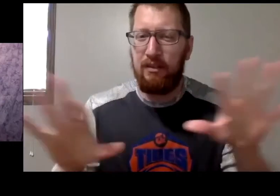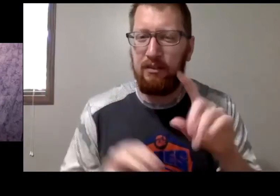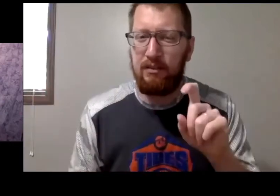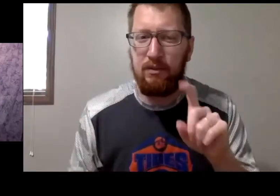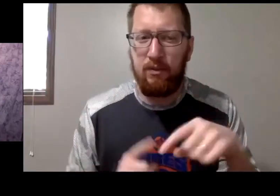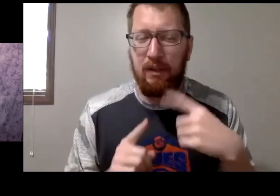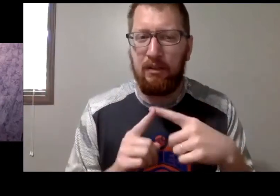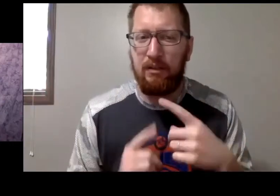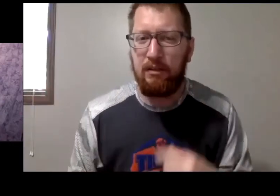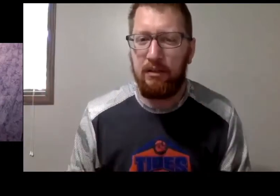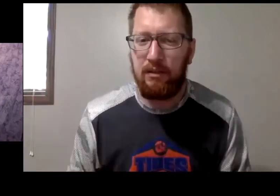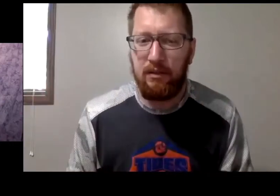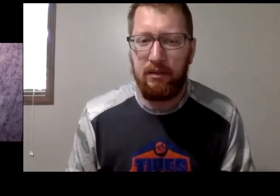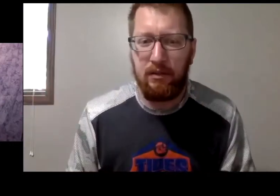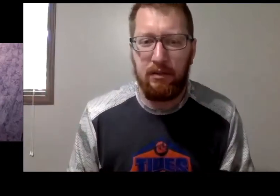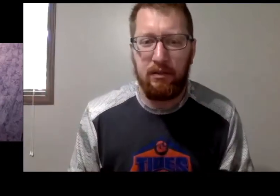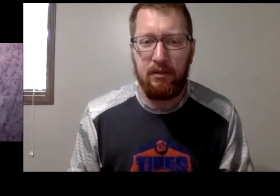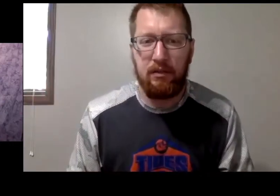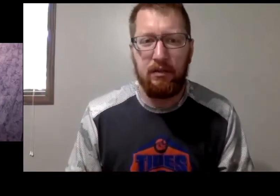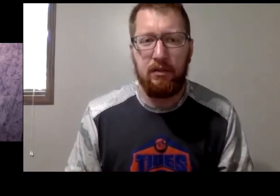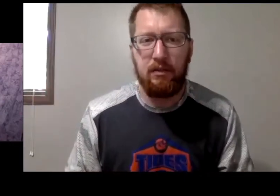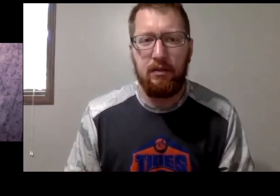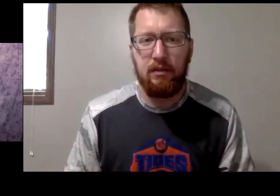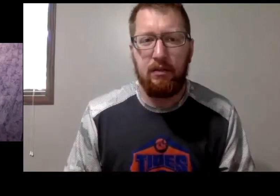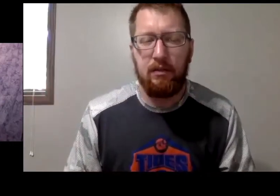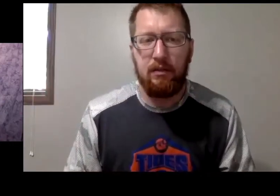Ah-huh. [Woman] when was that released? Oh,